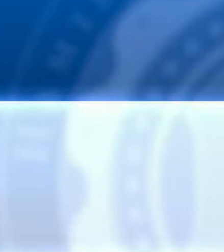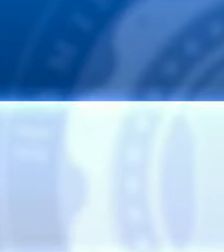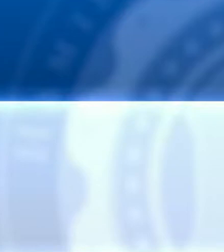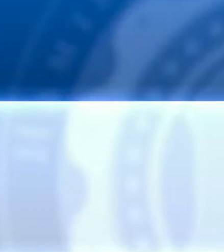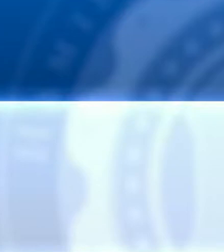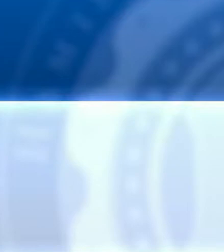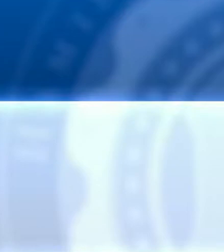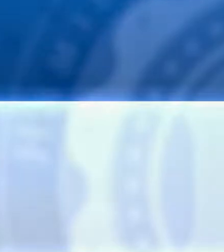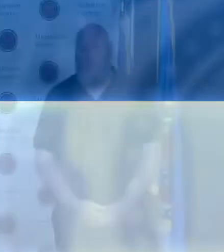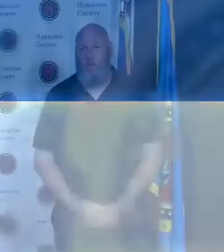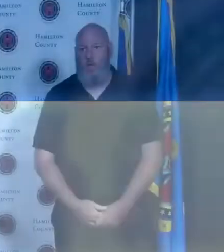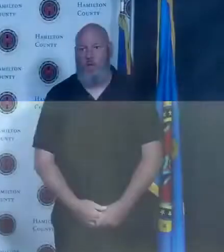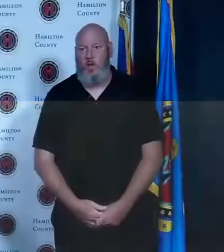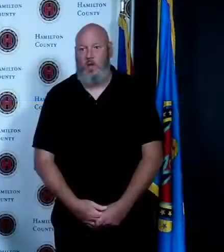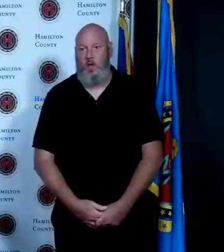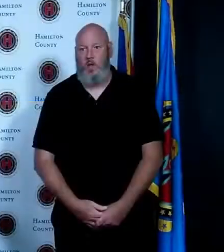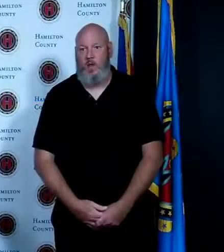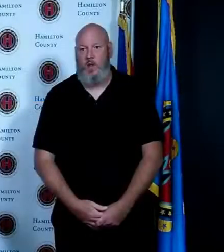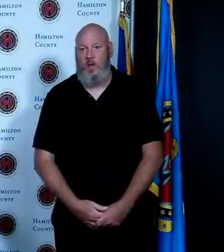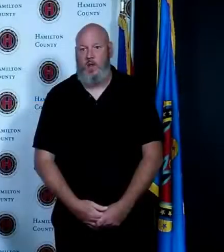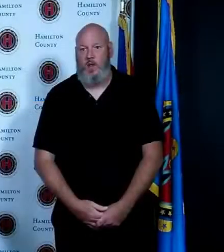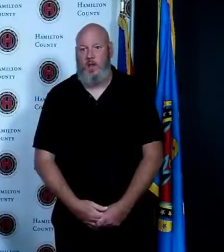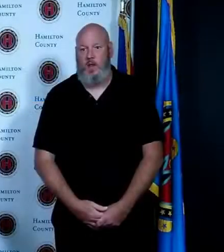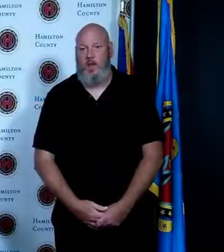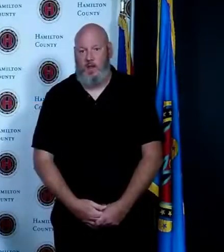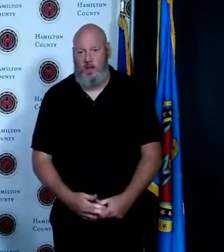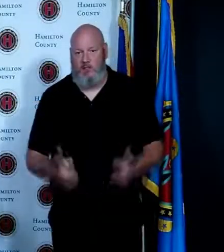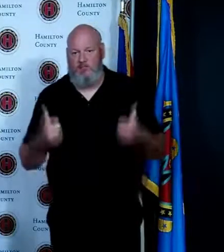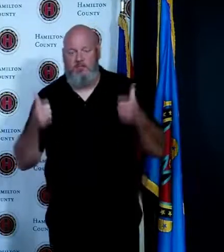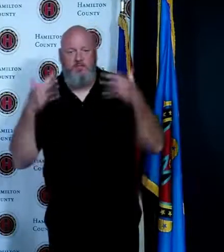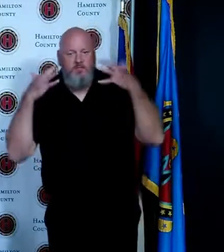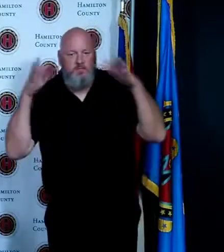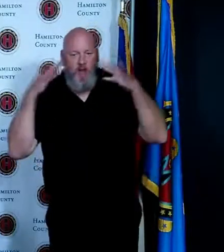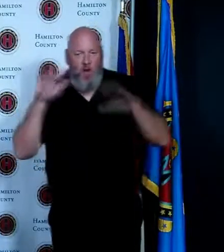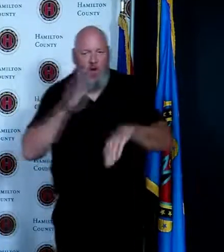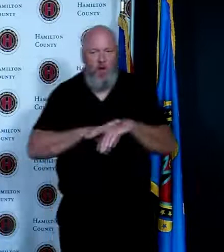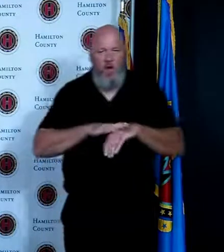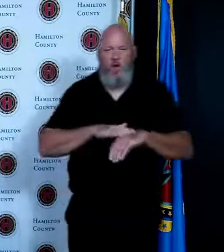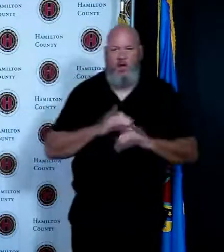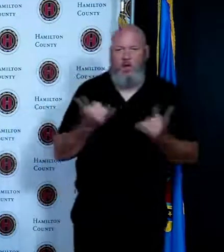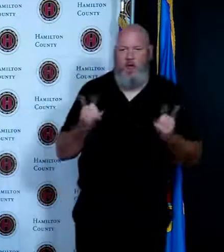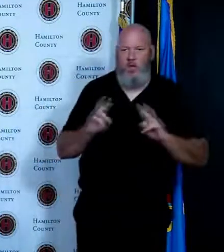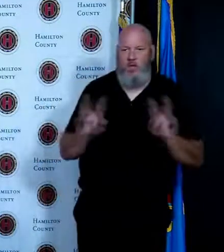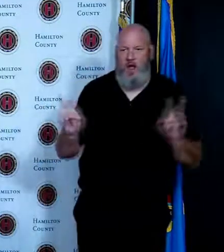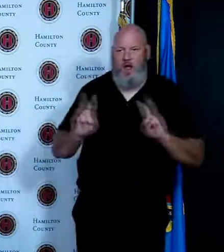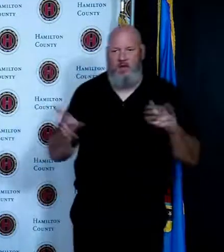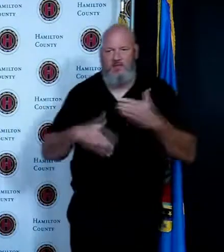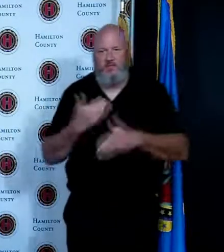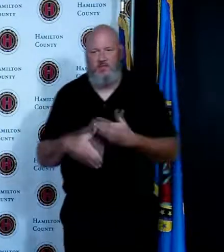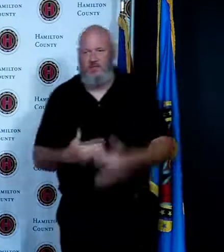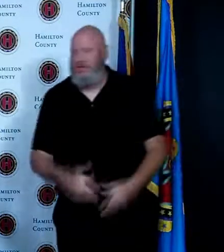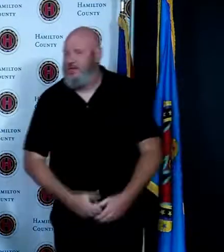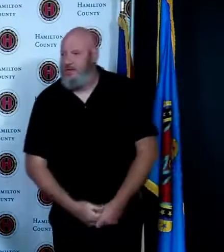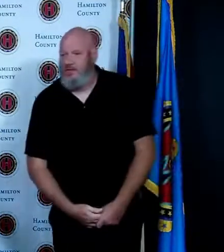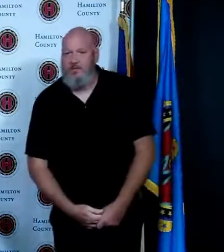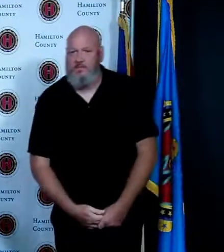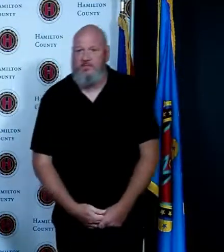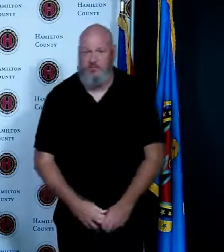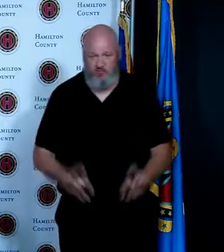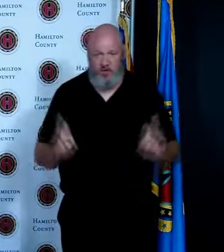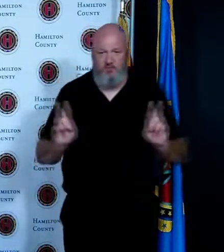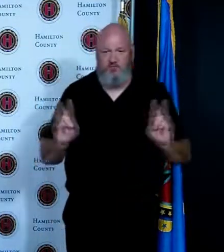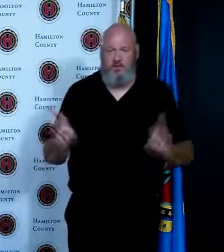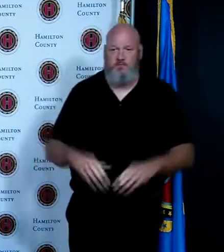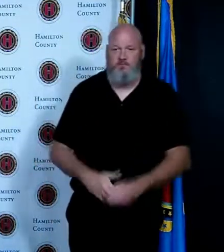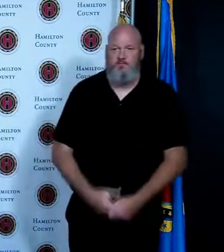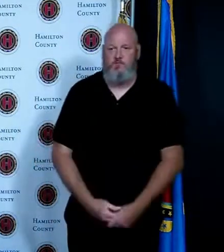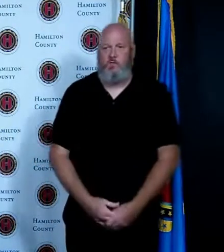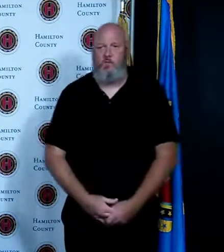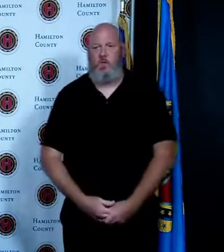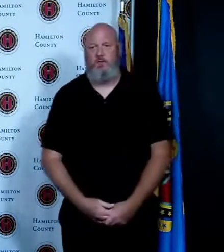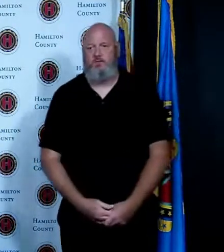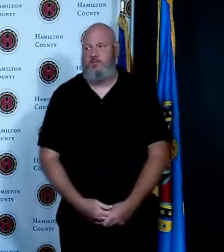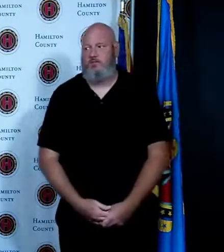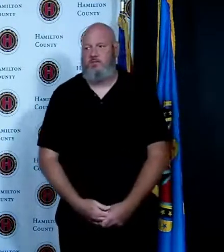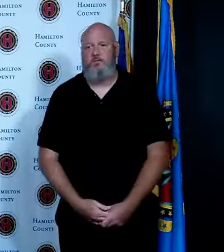all right Bridget are we ready to roll here I am I see thank you Jay so Jay